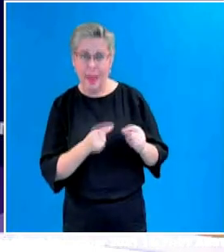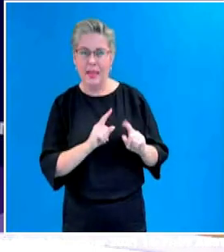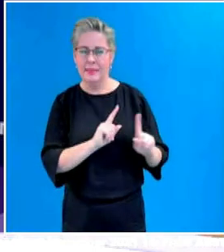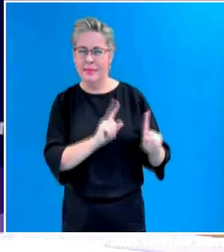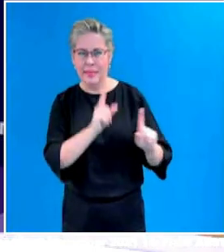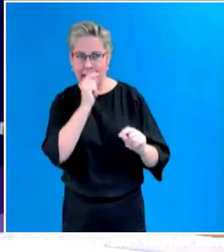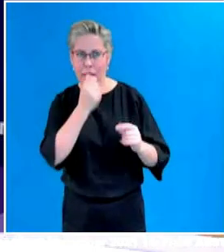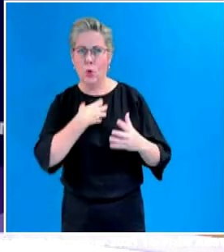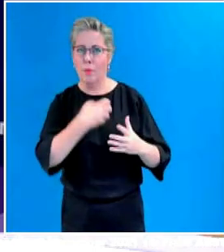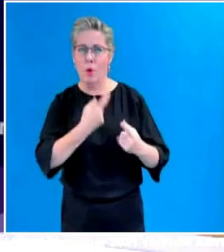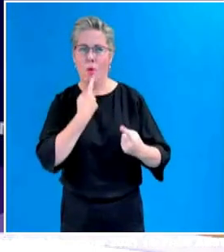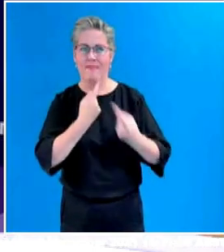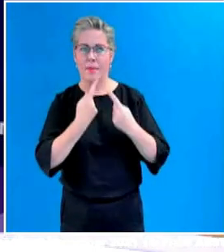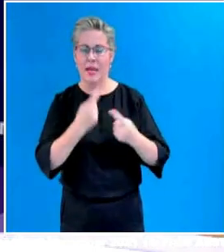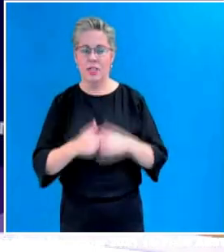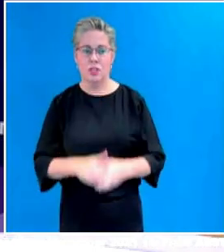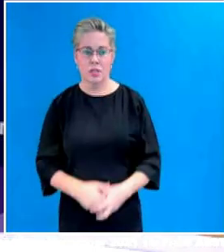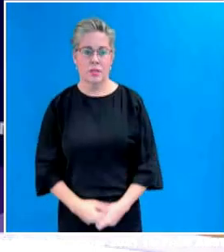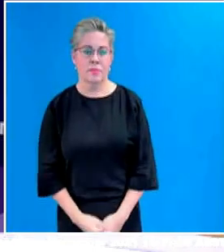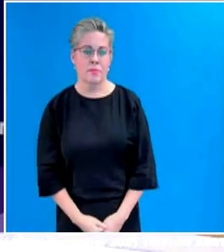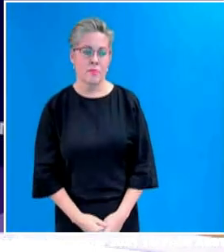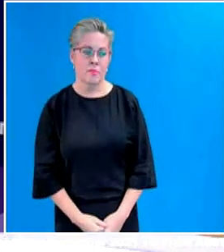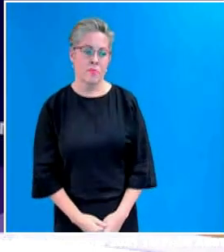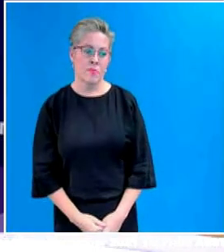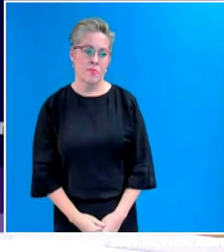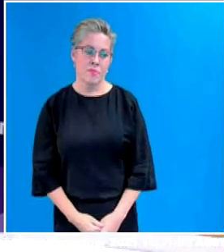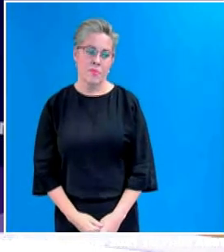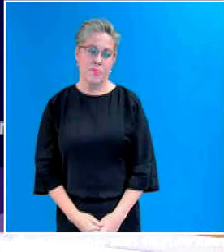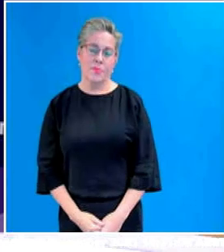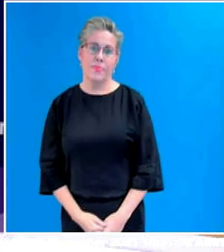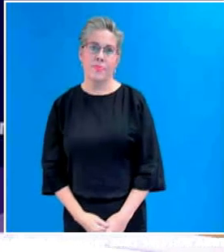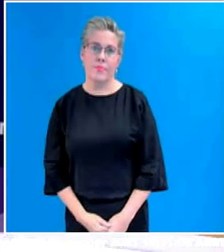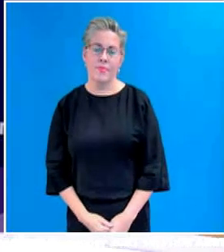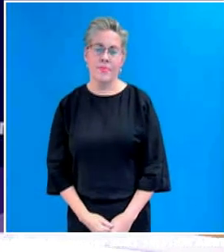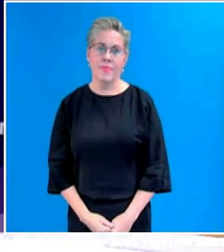Your Honour, that suggested order comes from us.